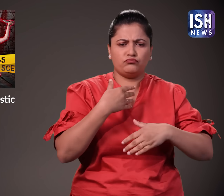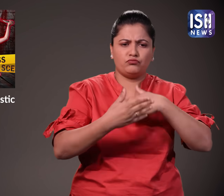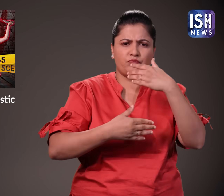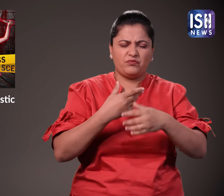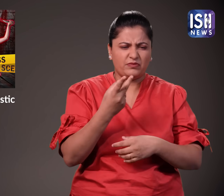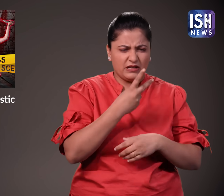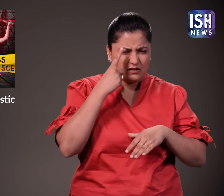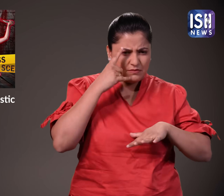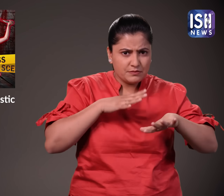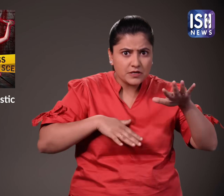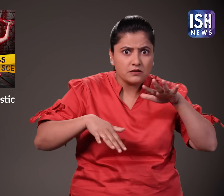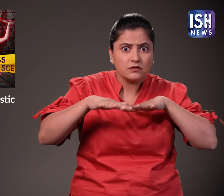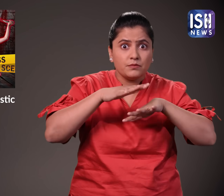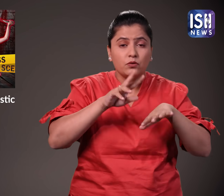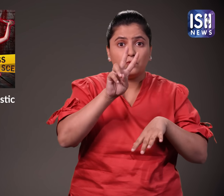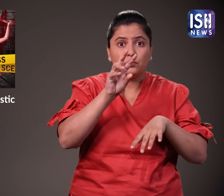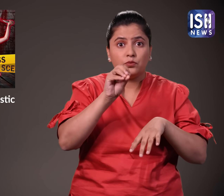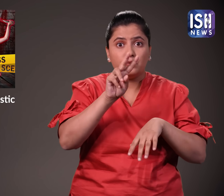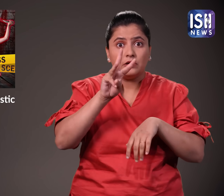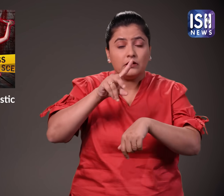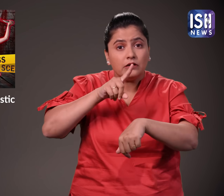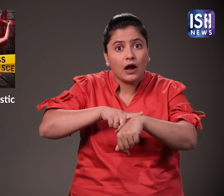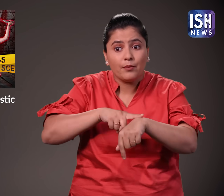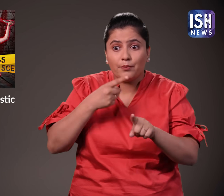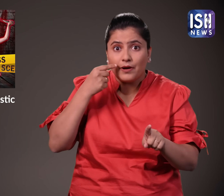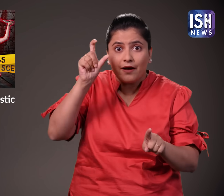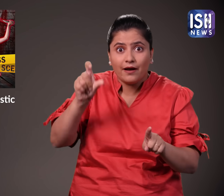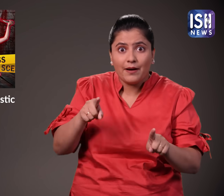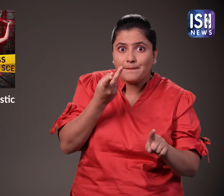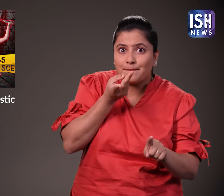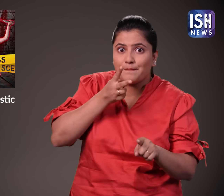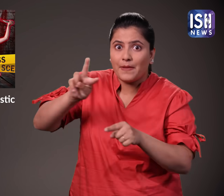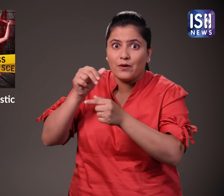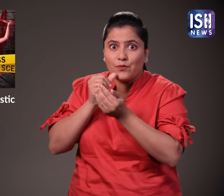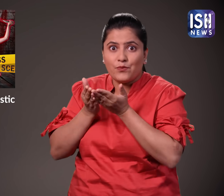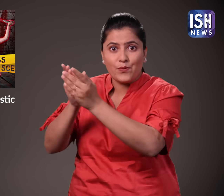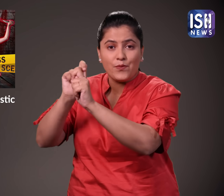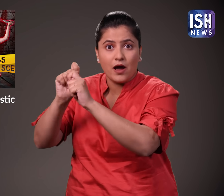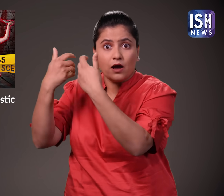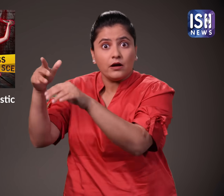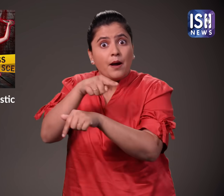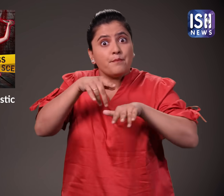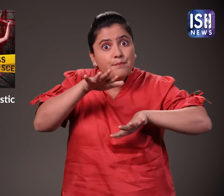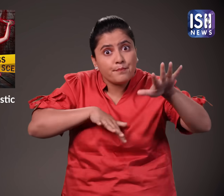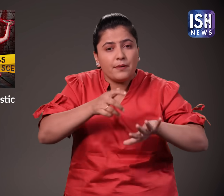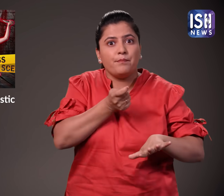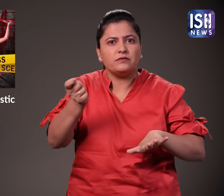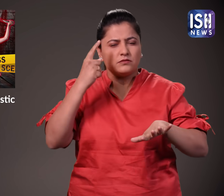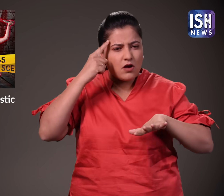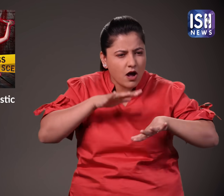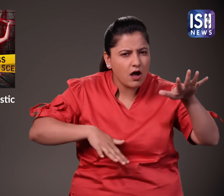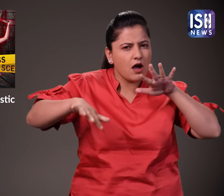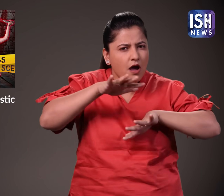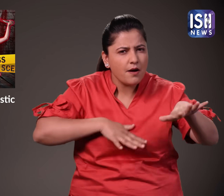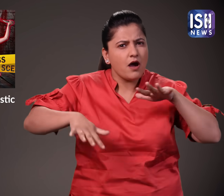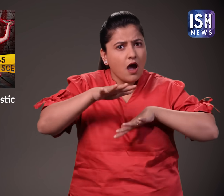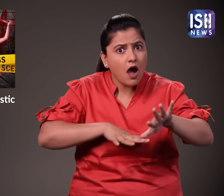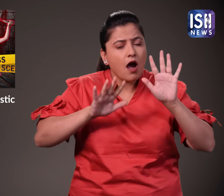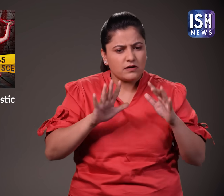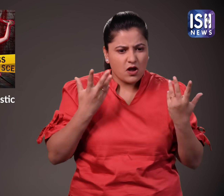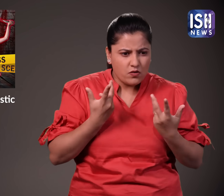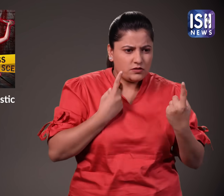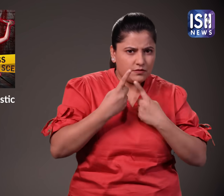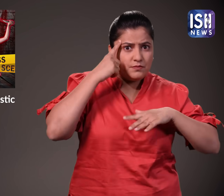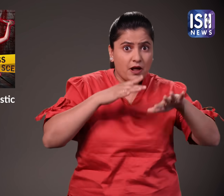When Saurabh rejoined the merchant navy in 2023, Muskan began plotting his murder with Sahil.